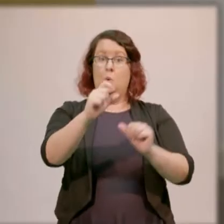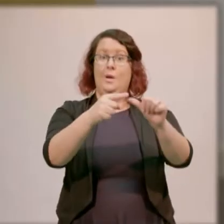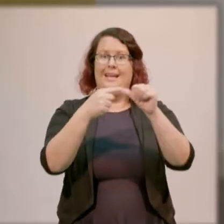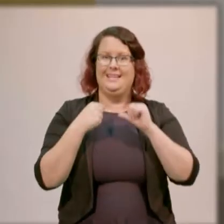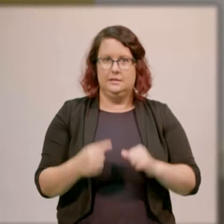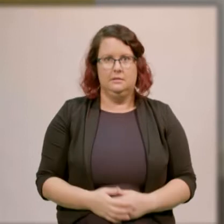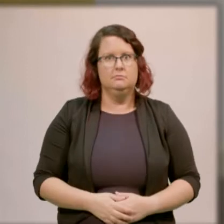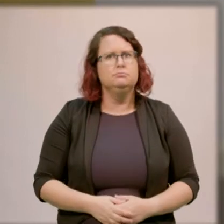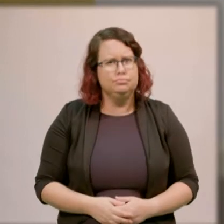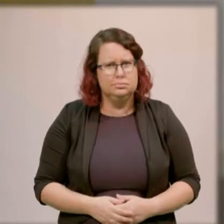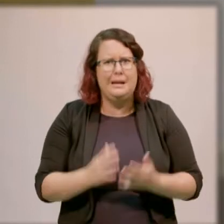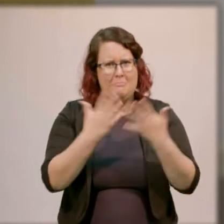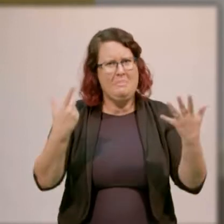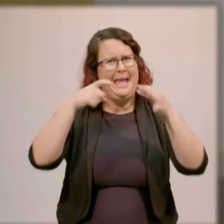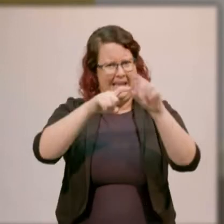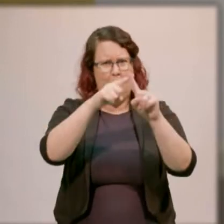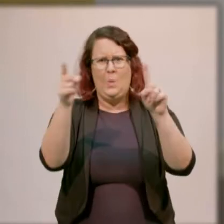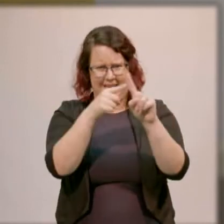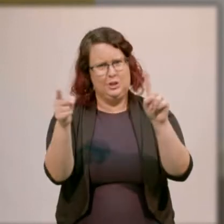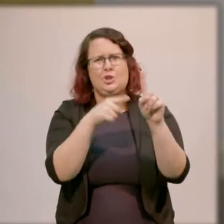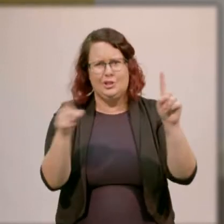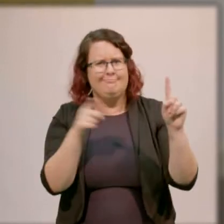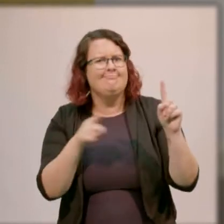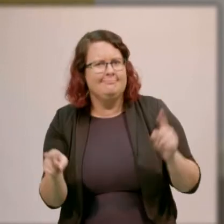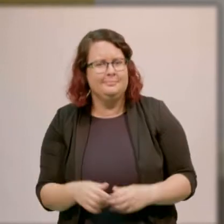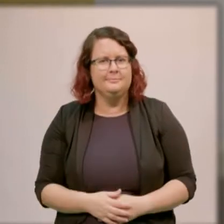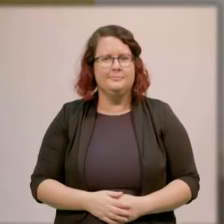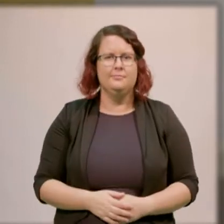Okay. That's a lot. Let's make a basic judgement.